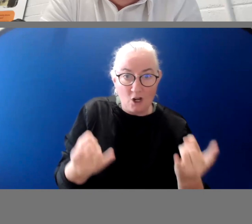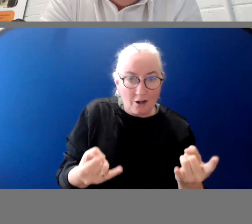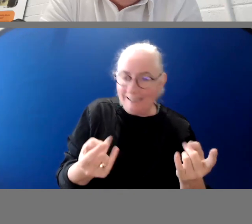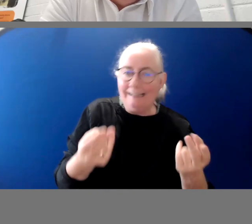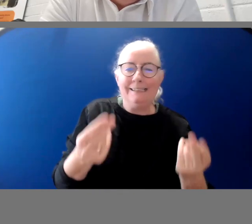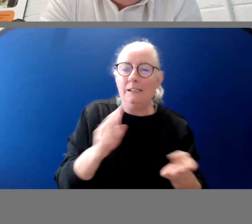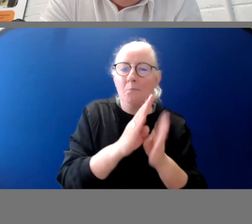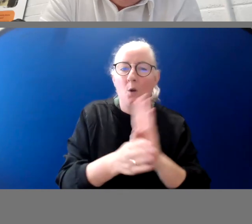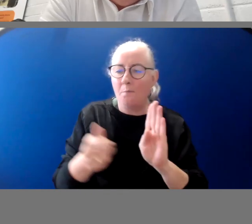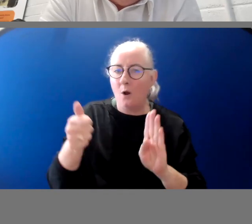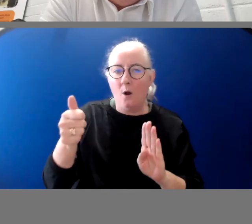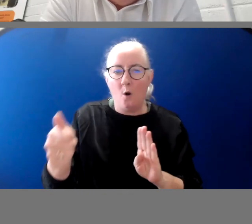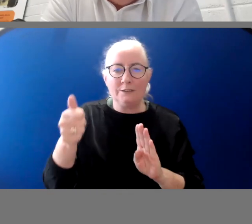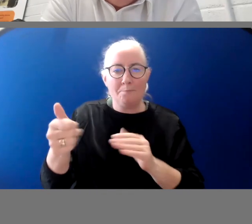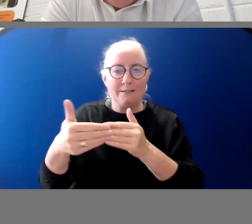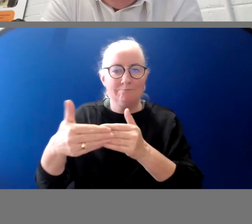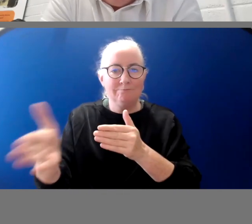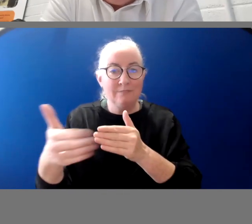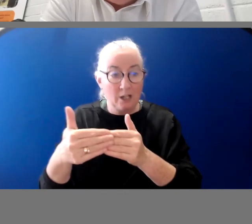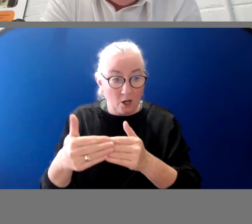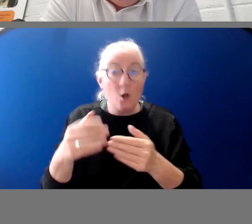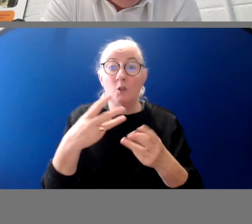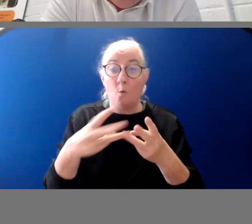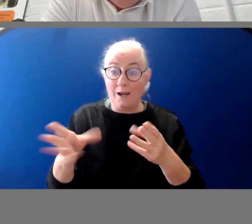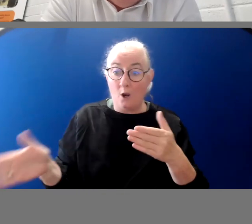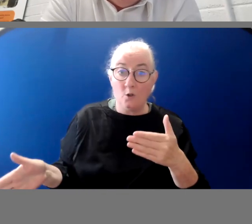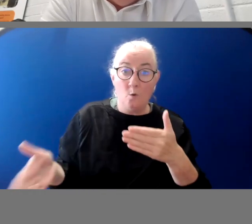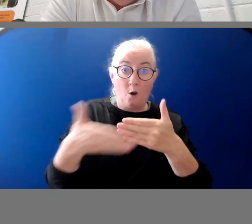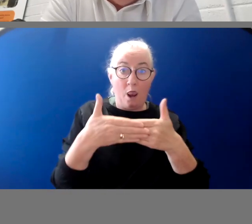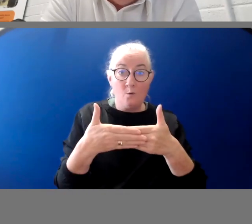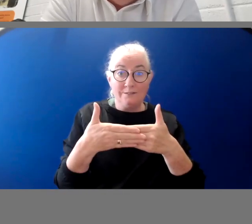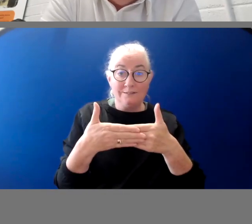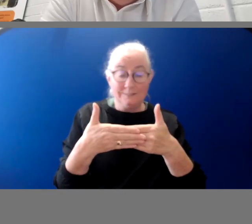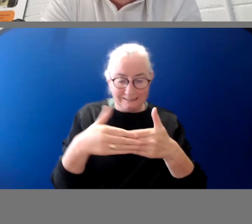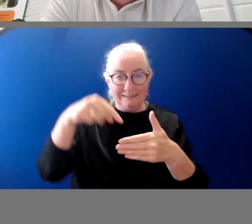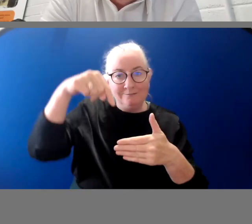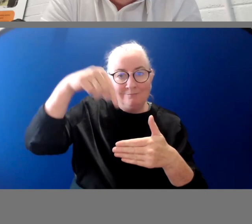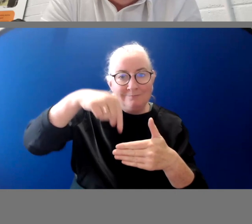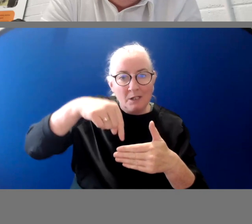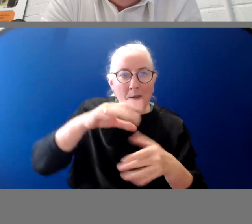that regard uh door closers again one thing to watch out for is making sure that you specify